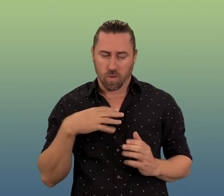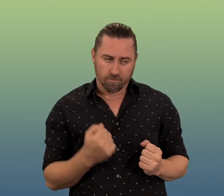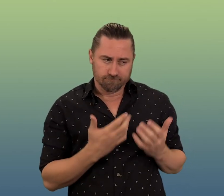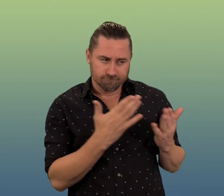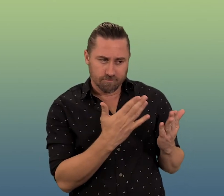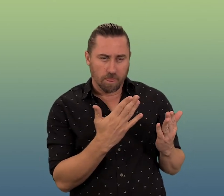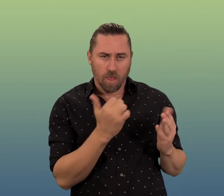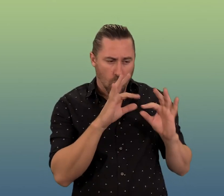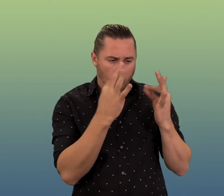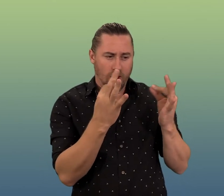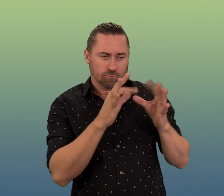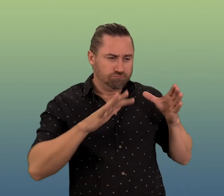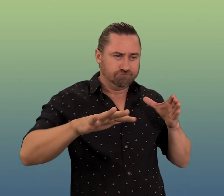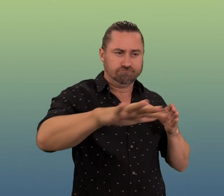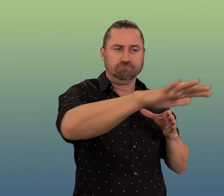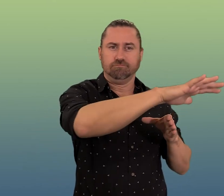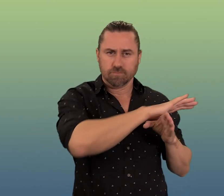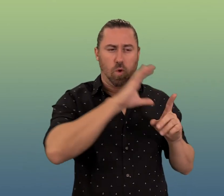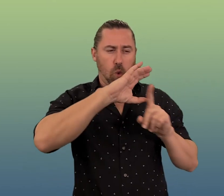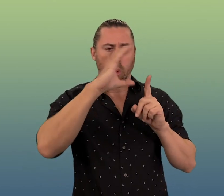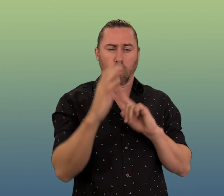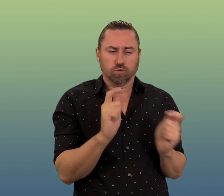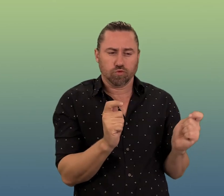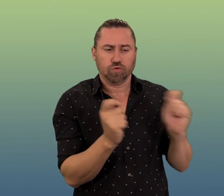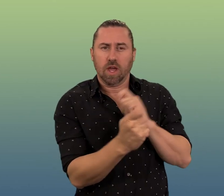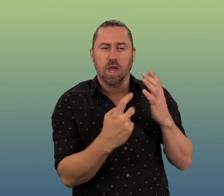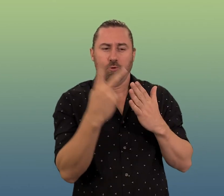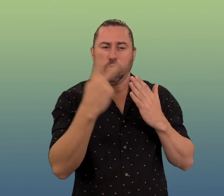Initiate an organisation-wide culture change program